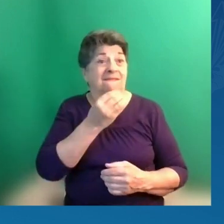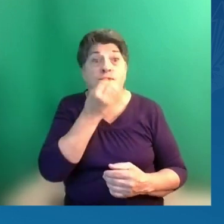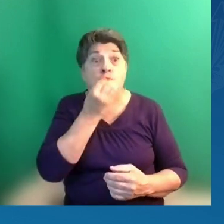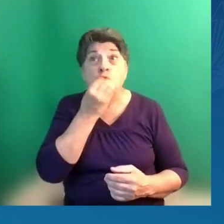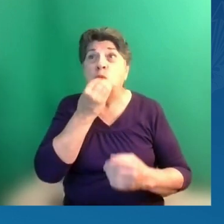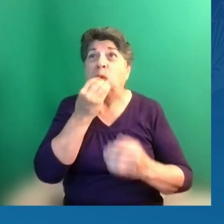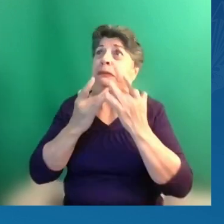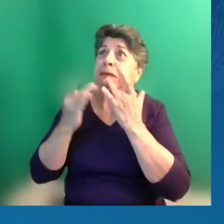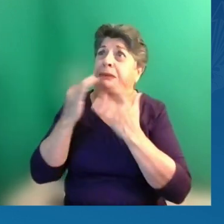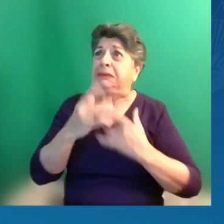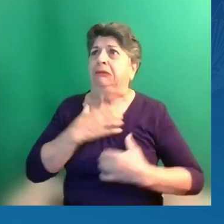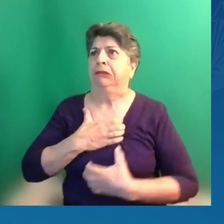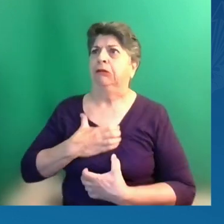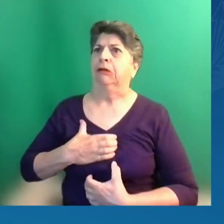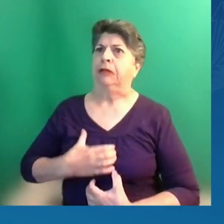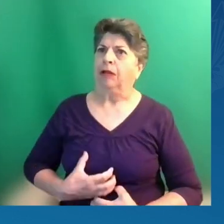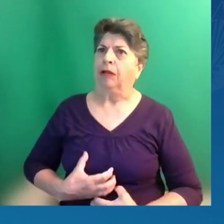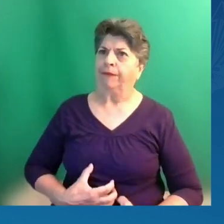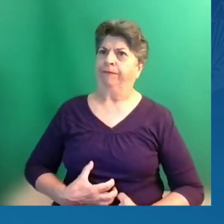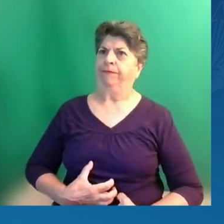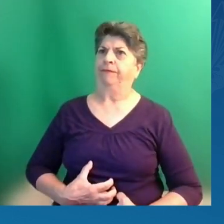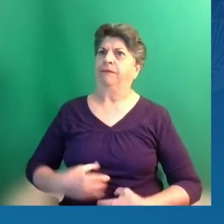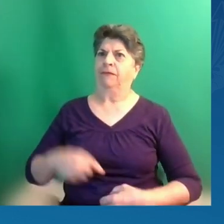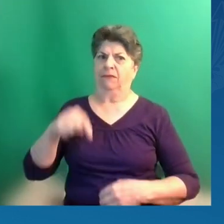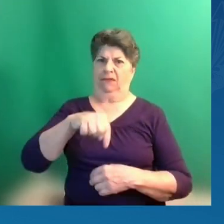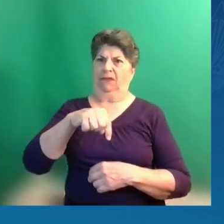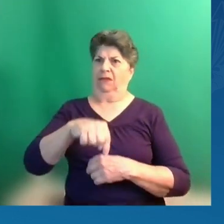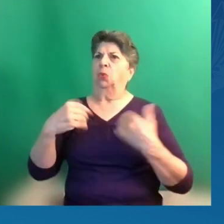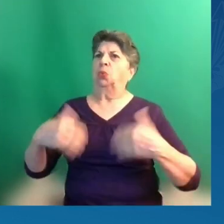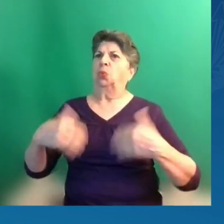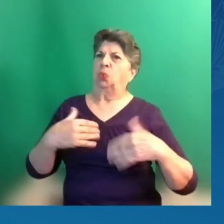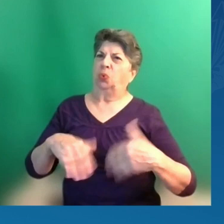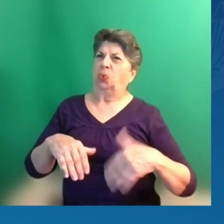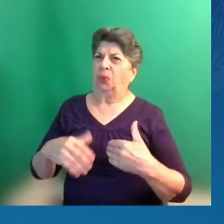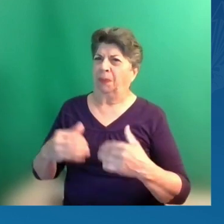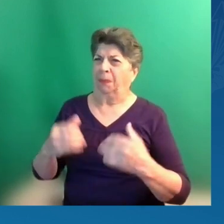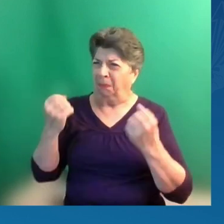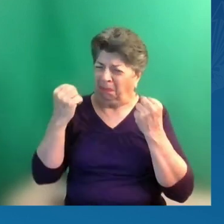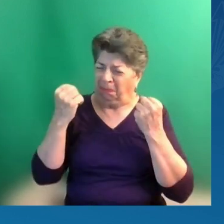just this year as every nation grapples with the climate crisis.